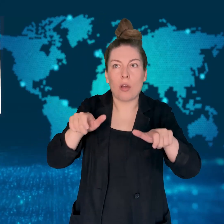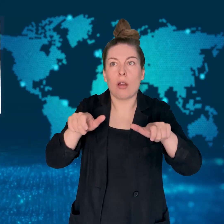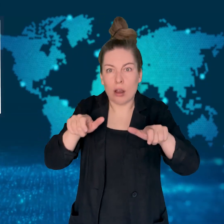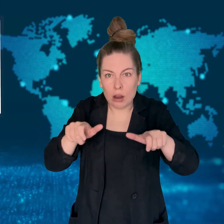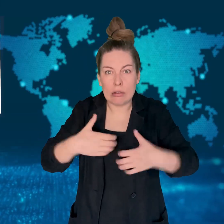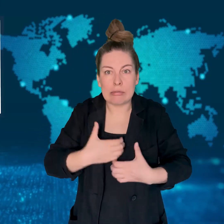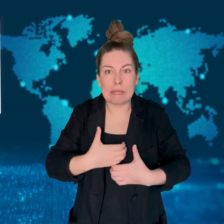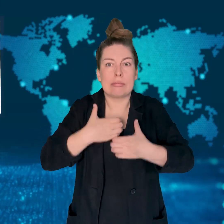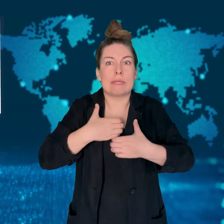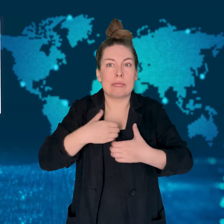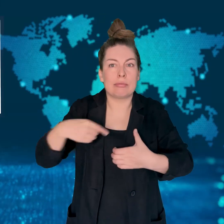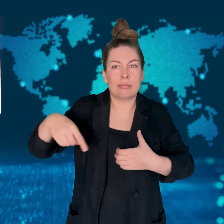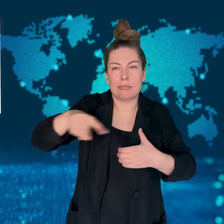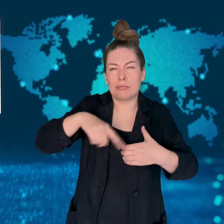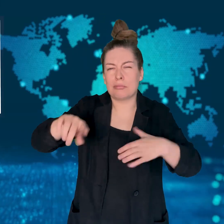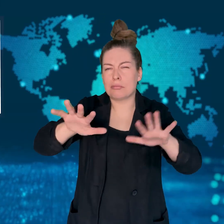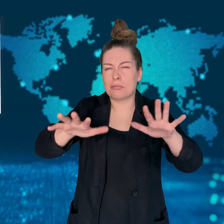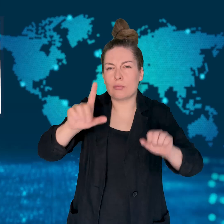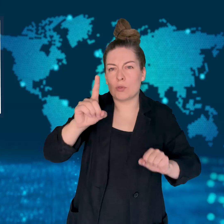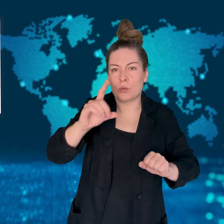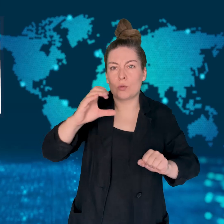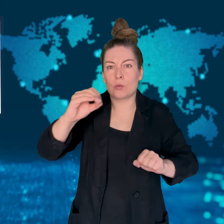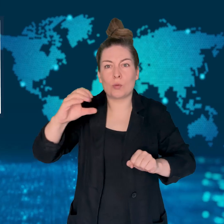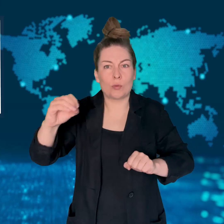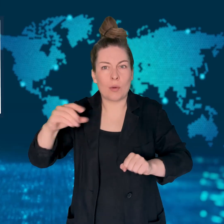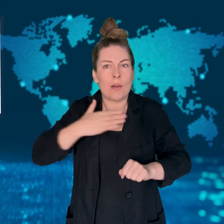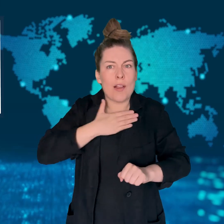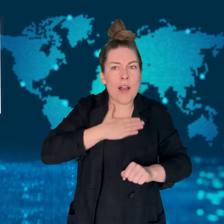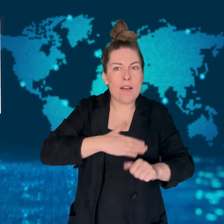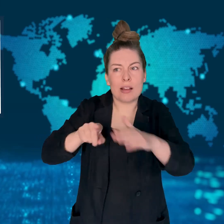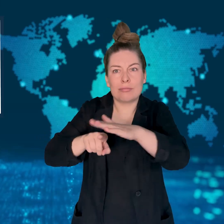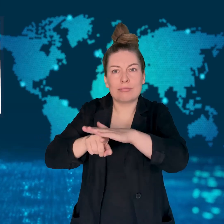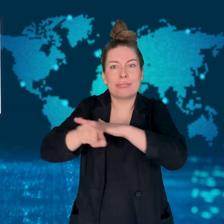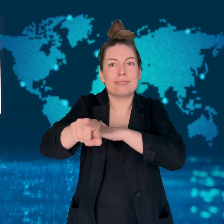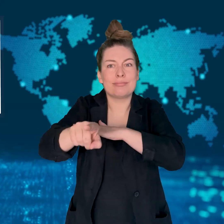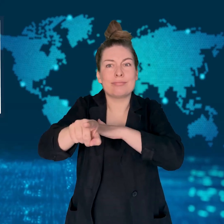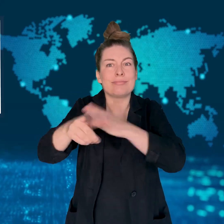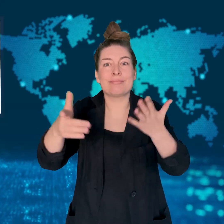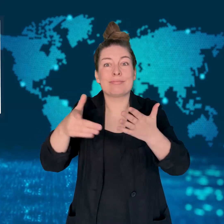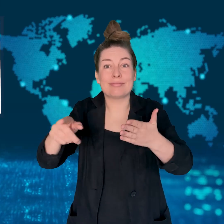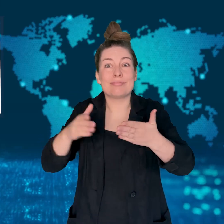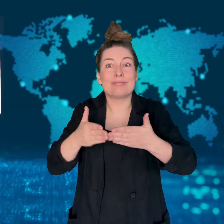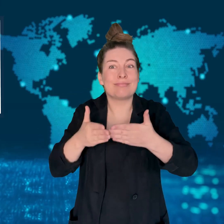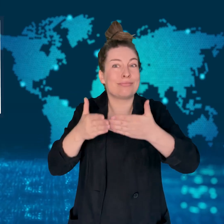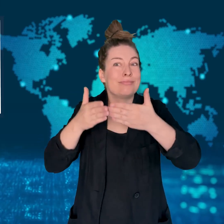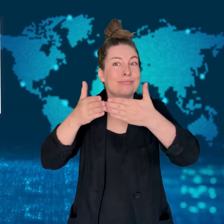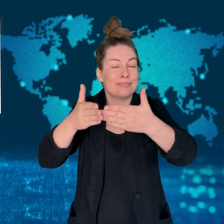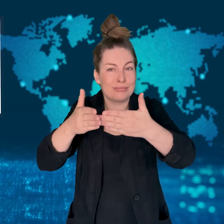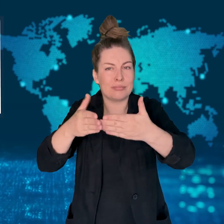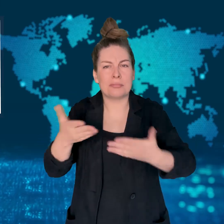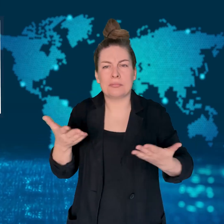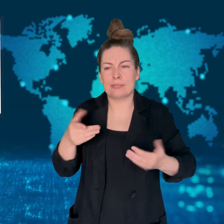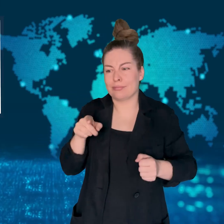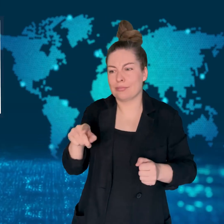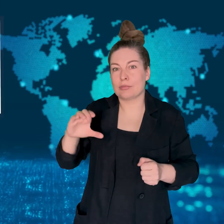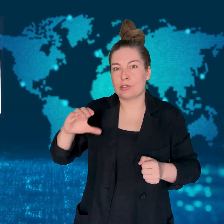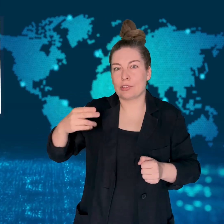false information about a cholera outbreak.